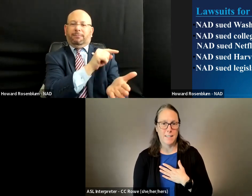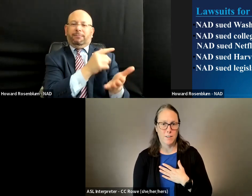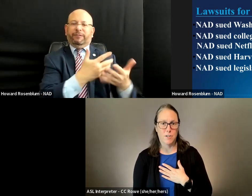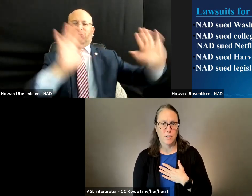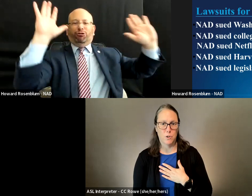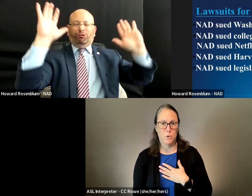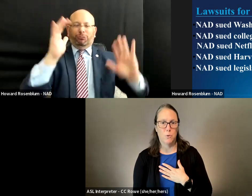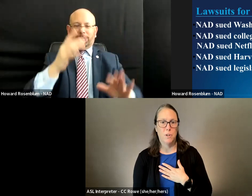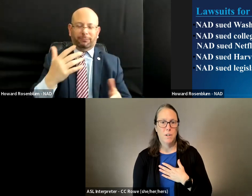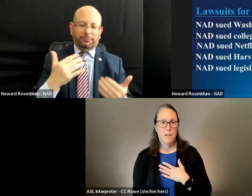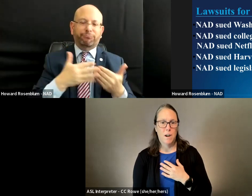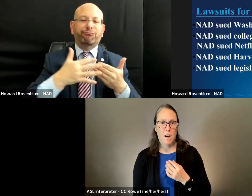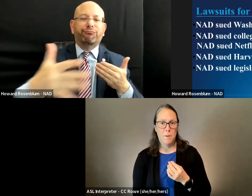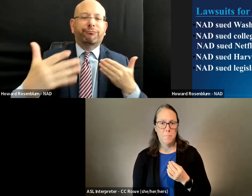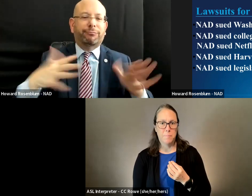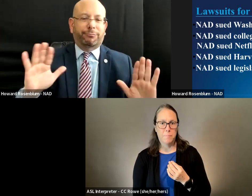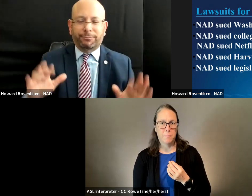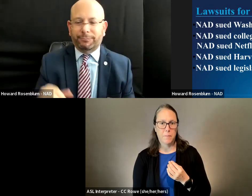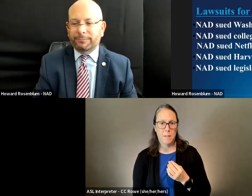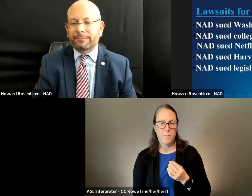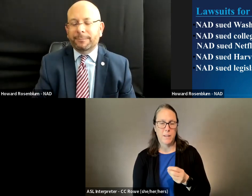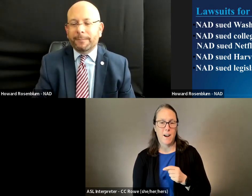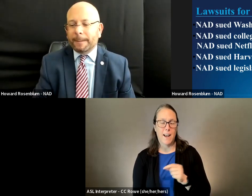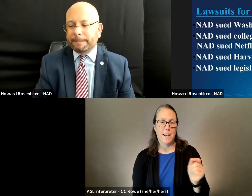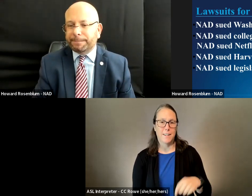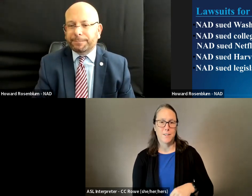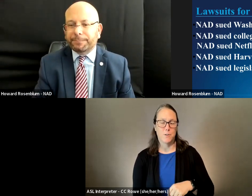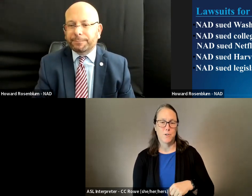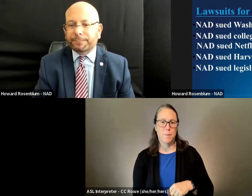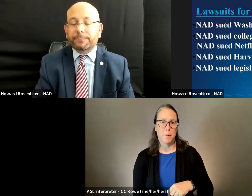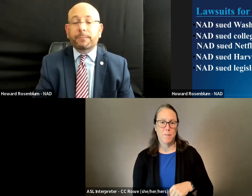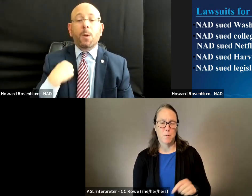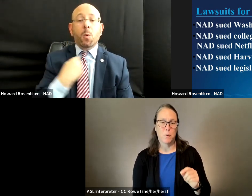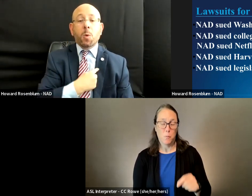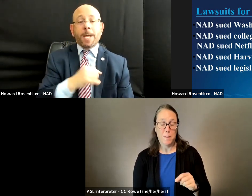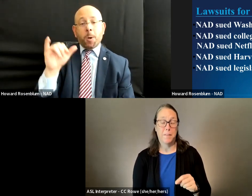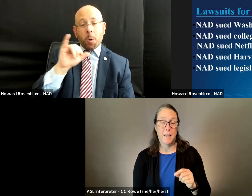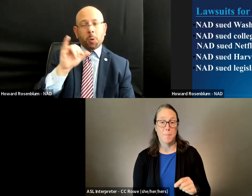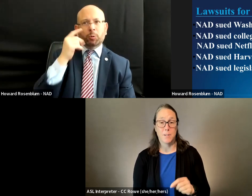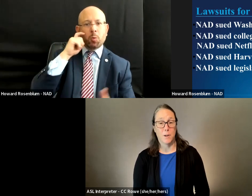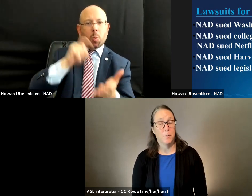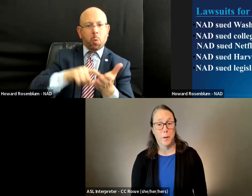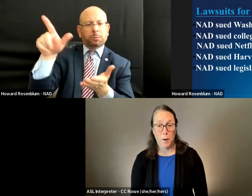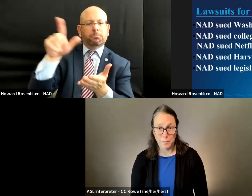captions and I'm very grateful for this because what would have happened during COVID-19 if we had